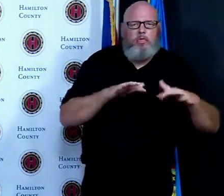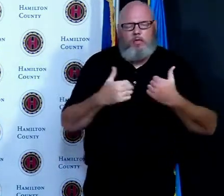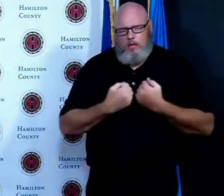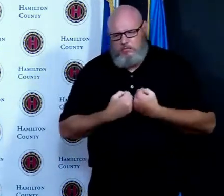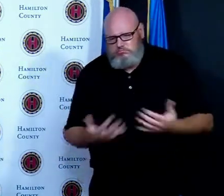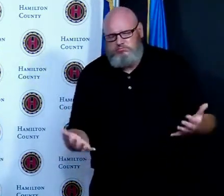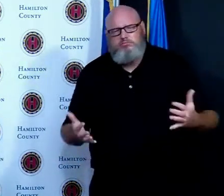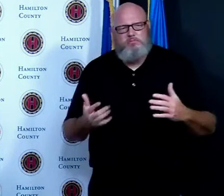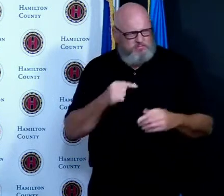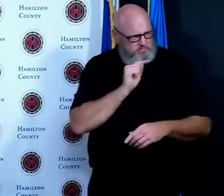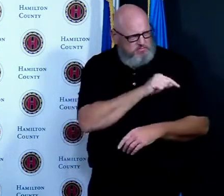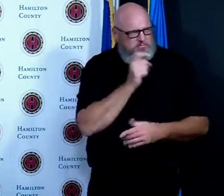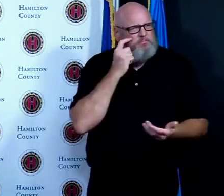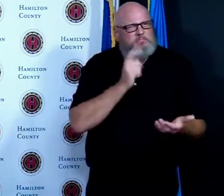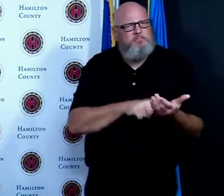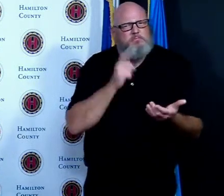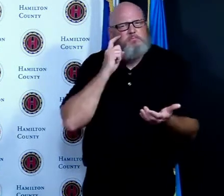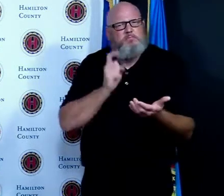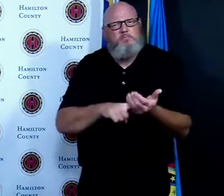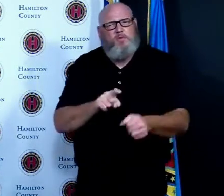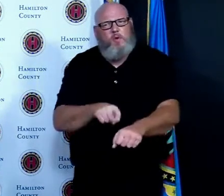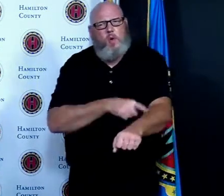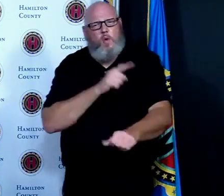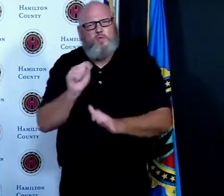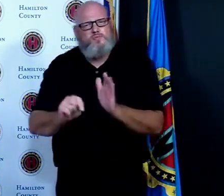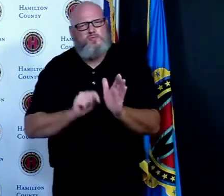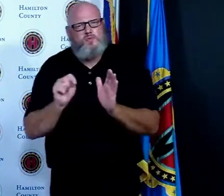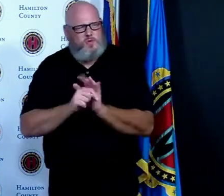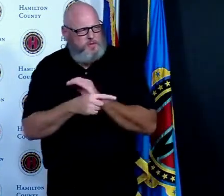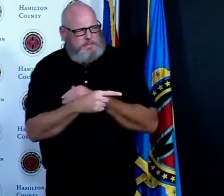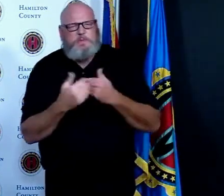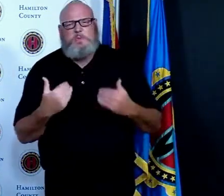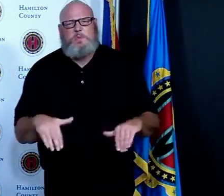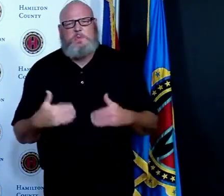and each one of them are talking about how they're setting up what they're called long hauler clinics